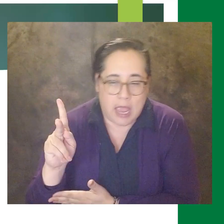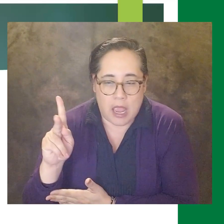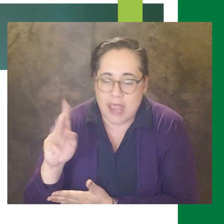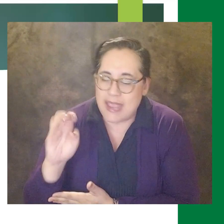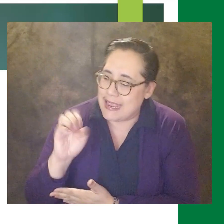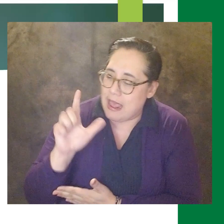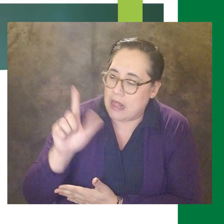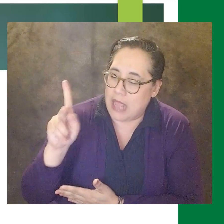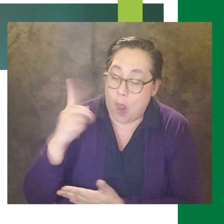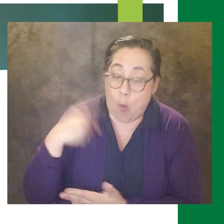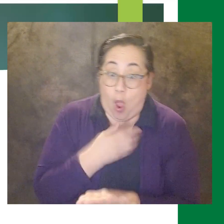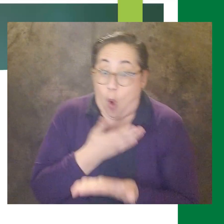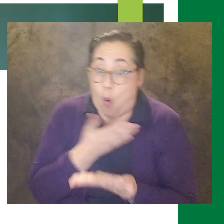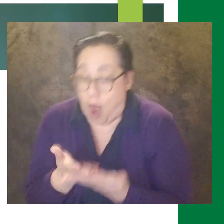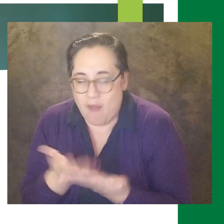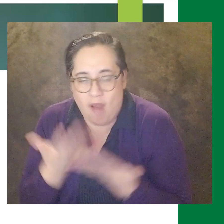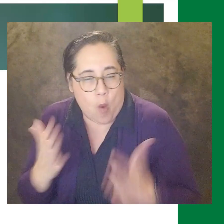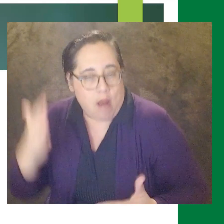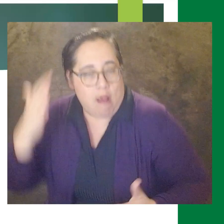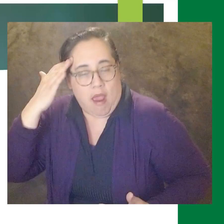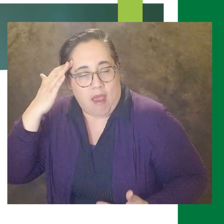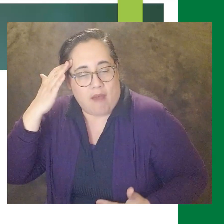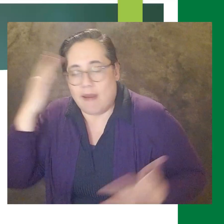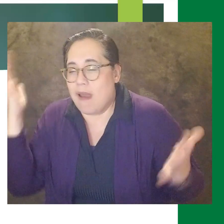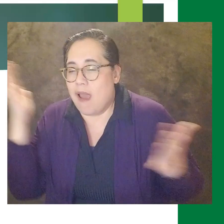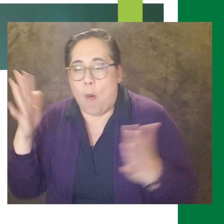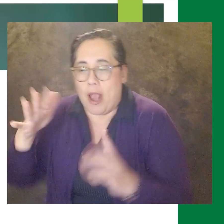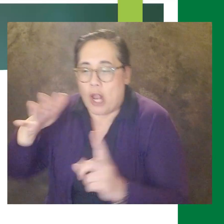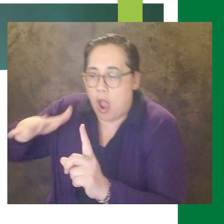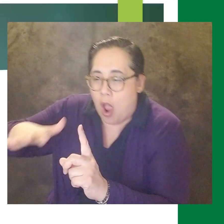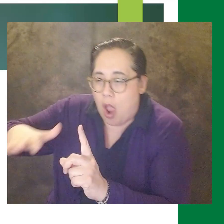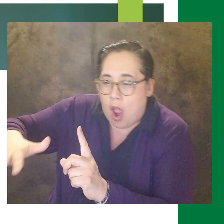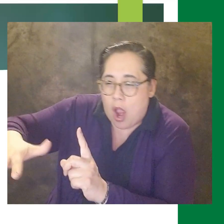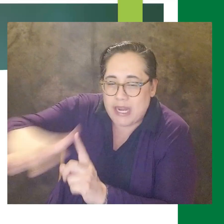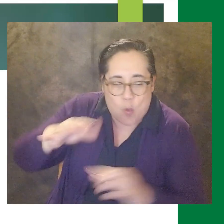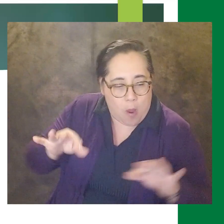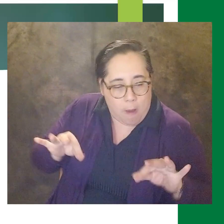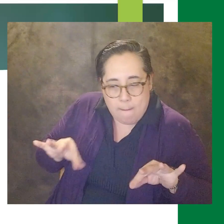with, but it's the contextual ... knowledge that we pick up while we're there,